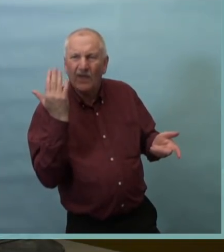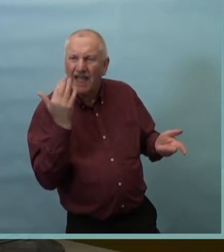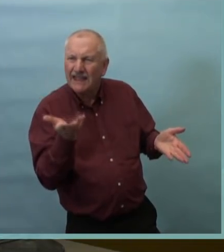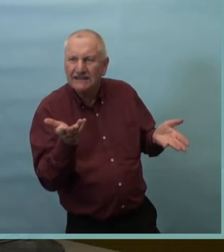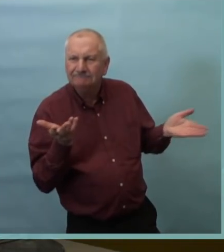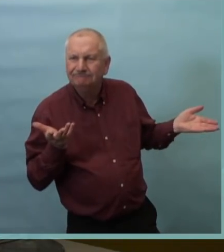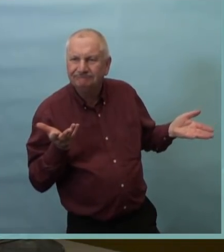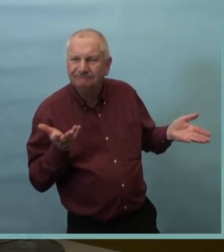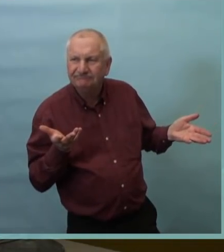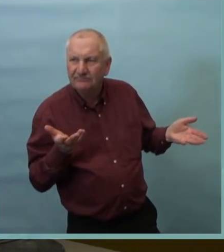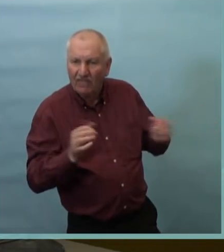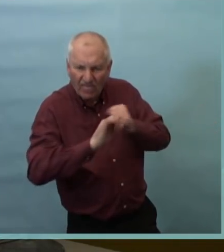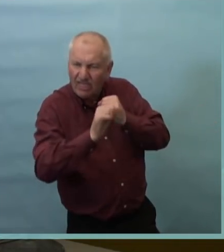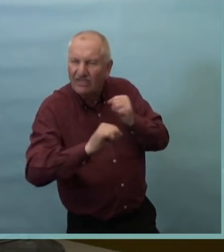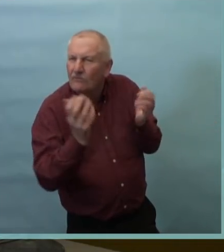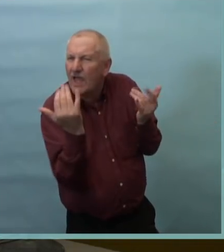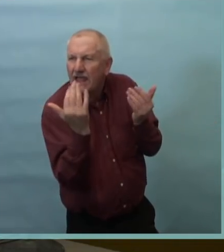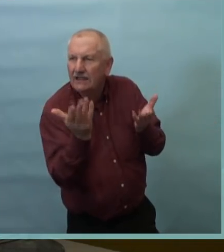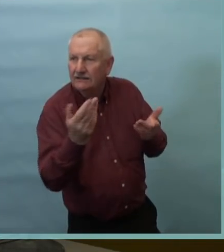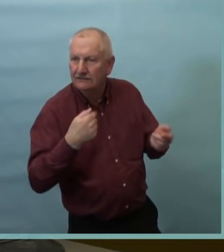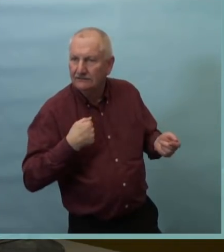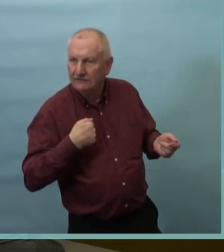to make sure when we're ready to release that I'm ready to go out with it that